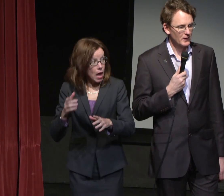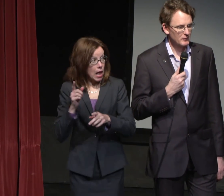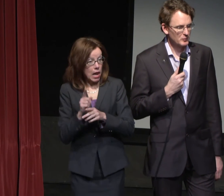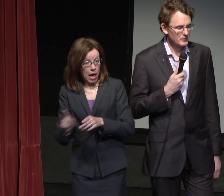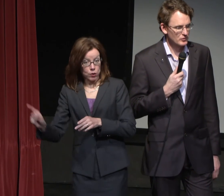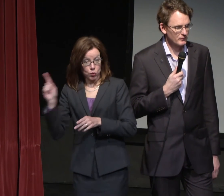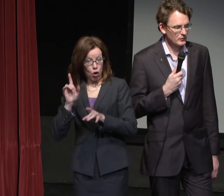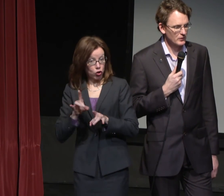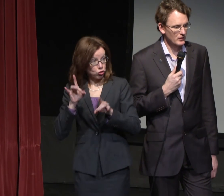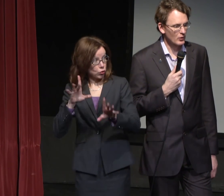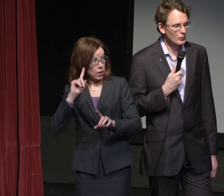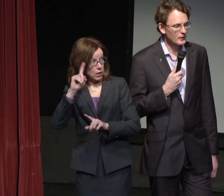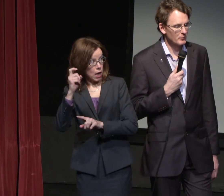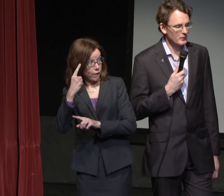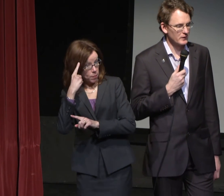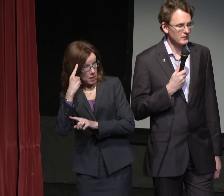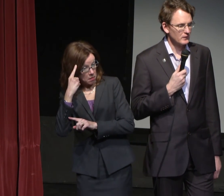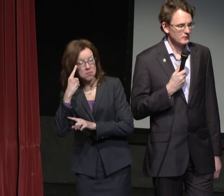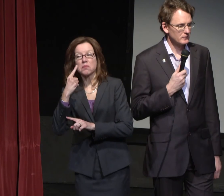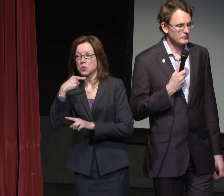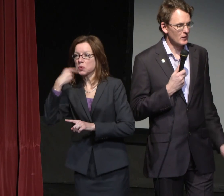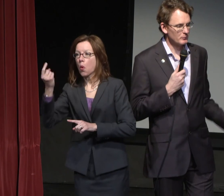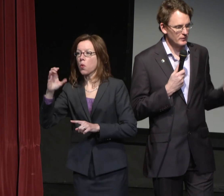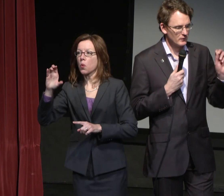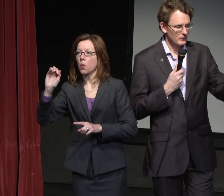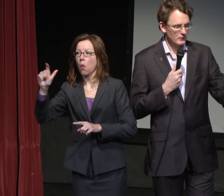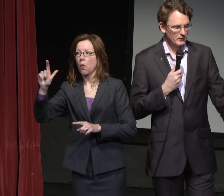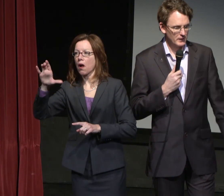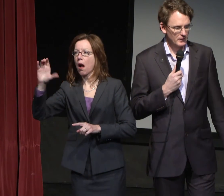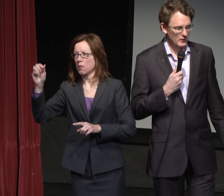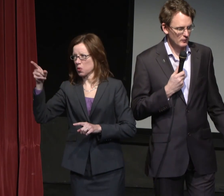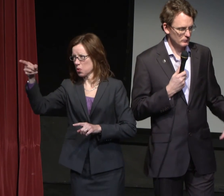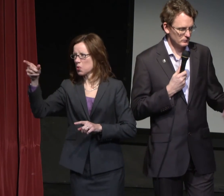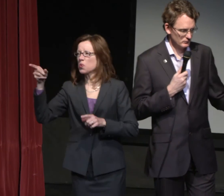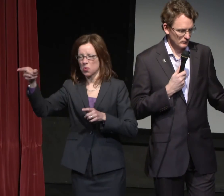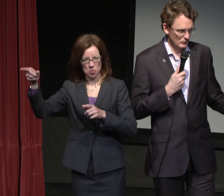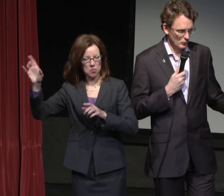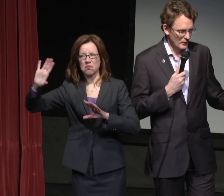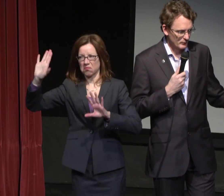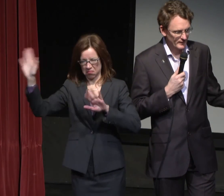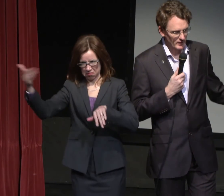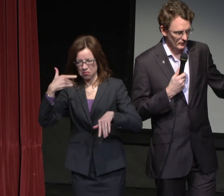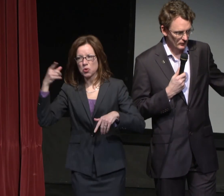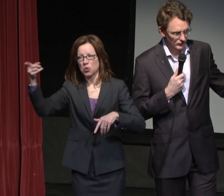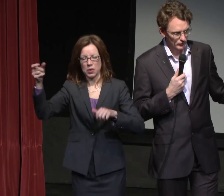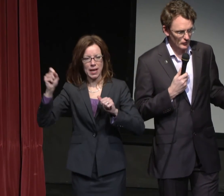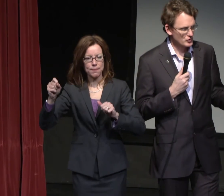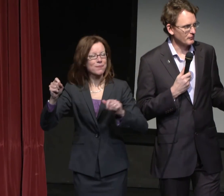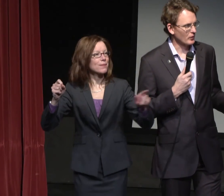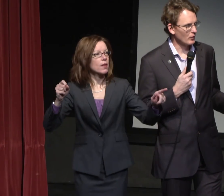gave permission for a coal company to dump, when they're searching for coal,